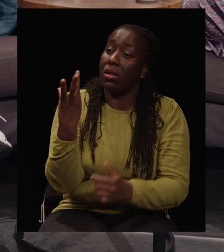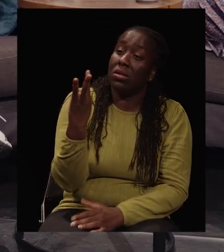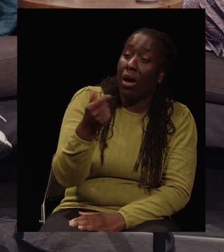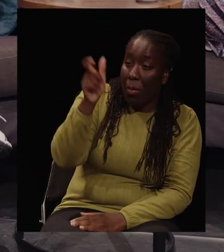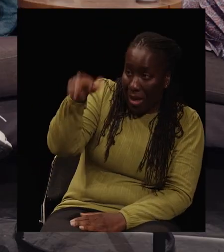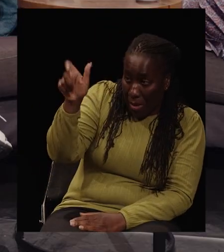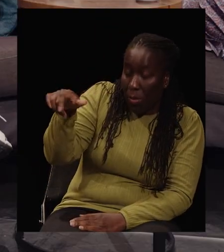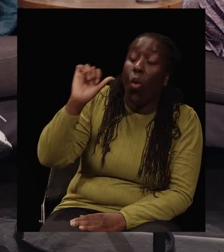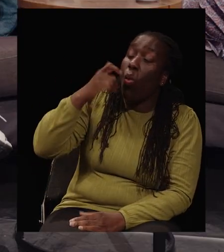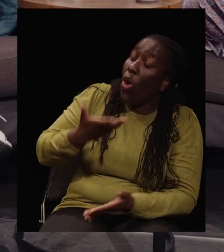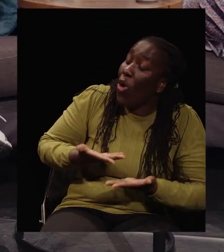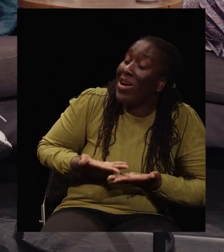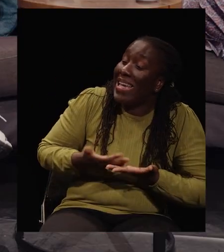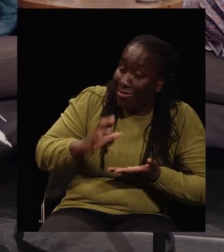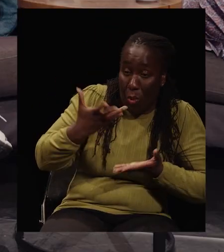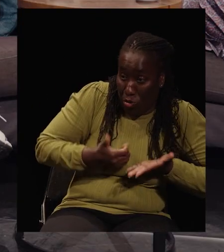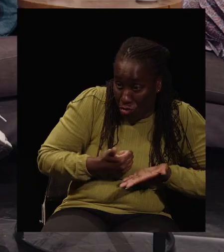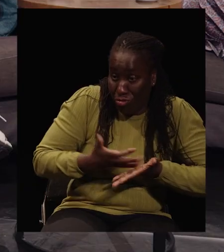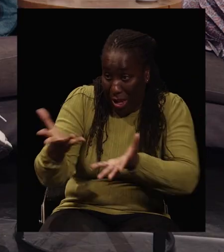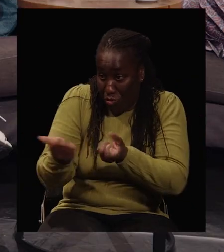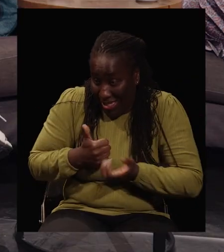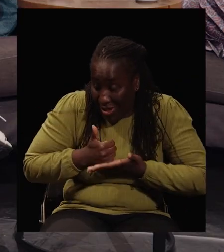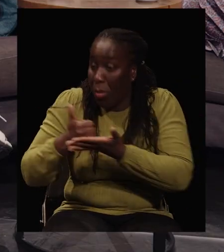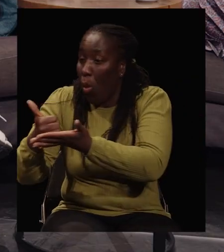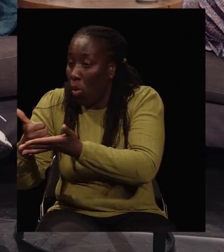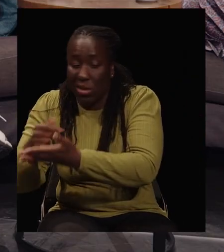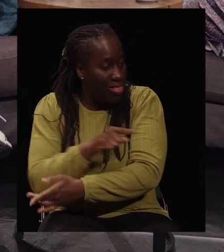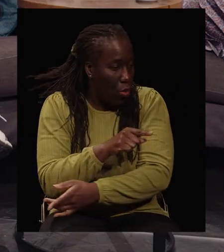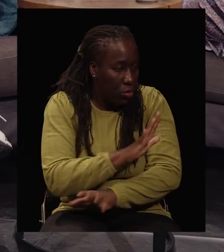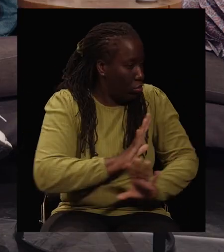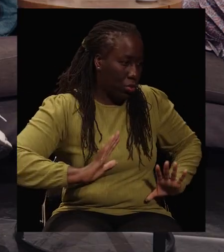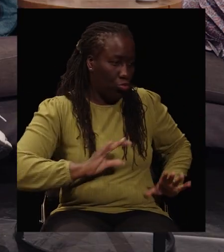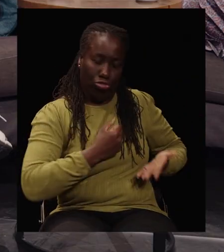and some people won't in terms of accessing. So yeah, I think like community and building community